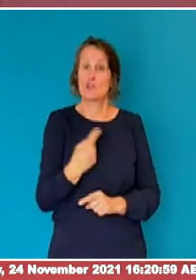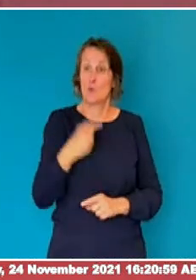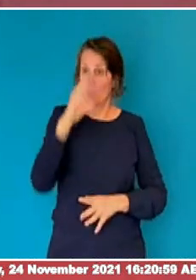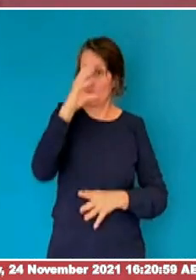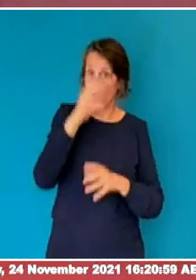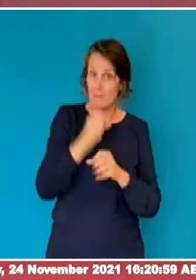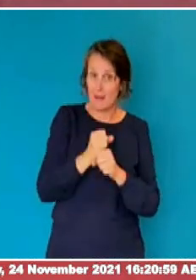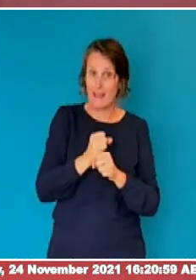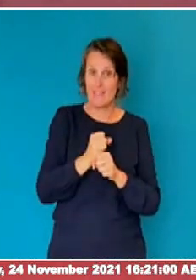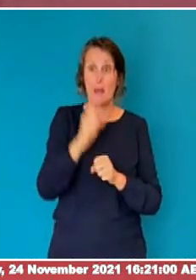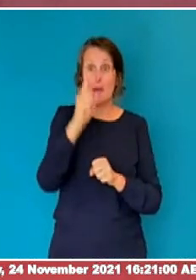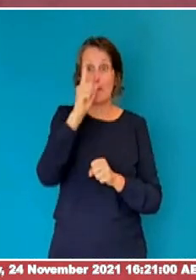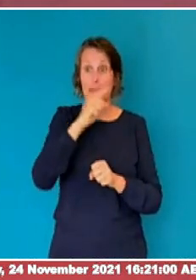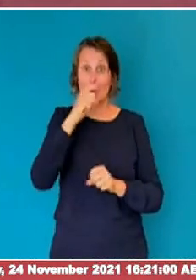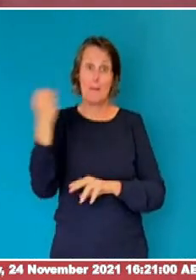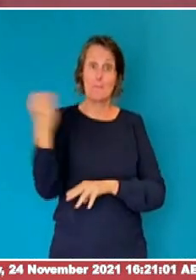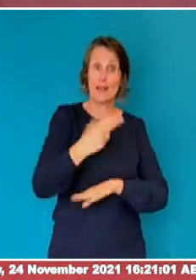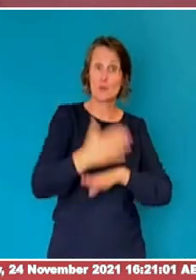are better at work. COMMISSIONER GALBALLY: Thank you.